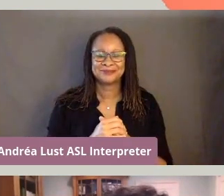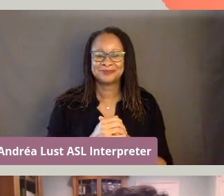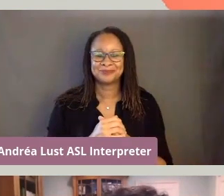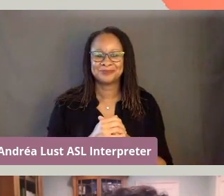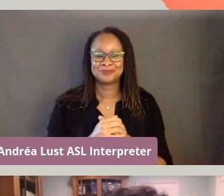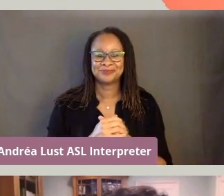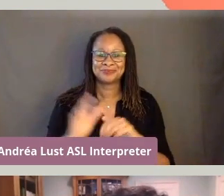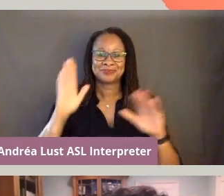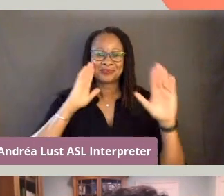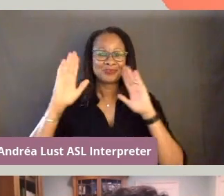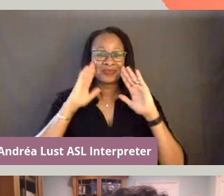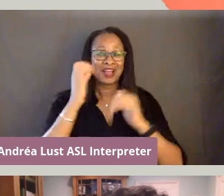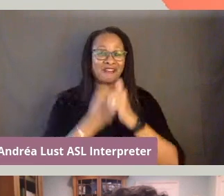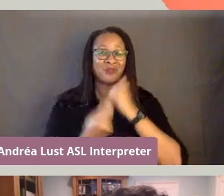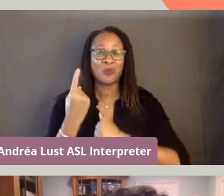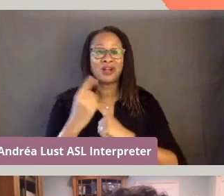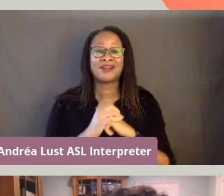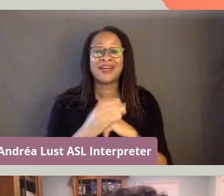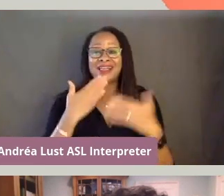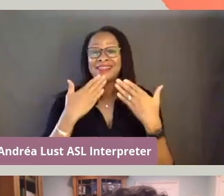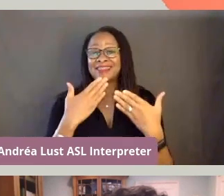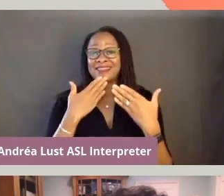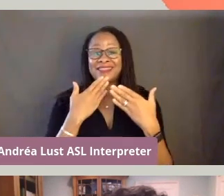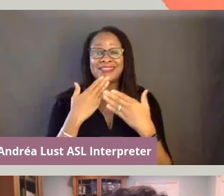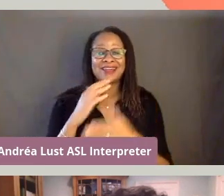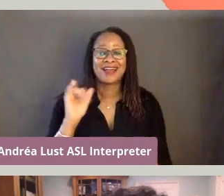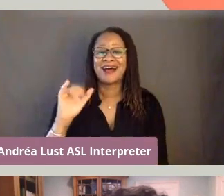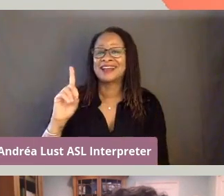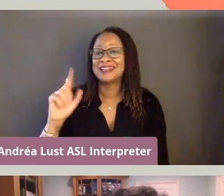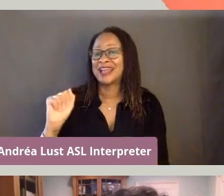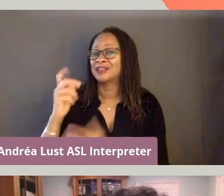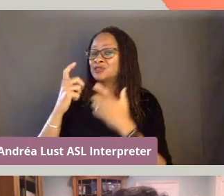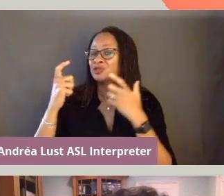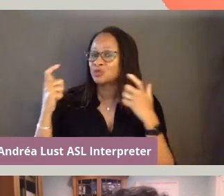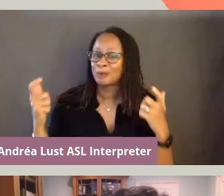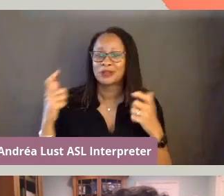Hello everyone. Thank you IDA so much for having me here